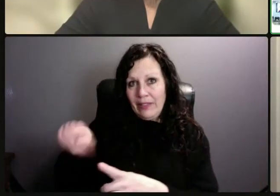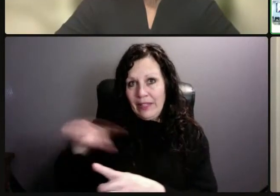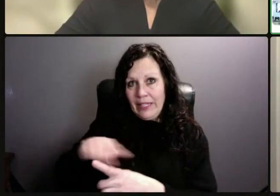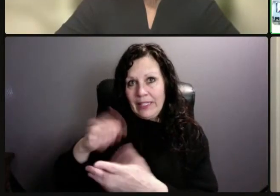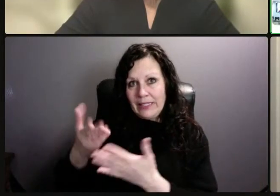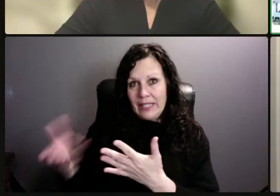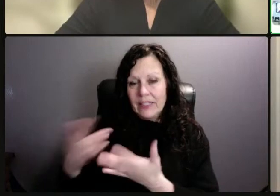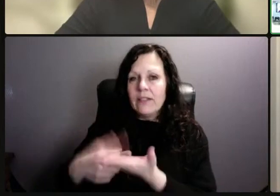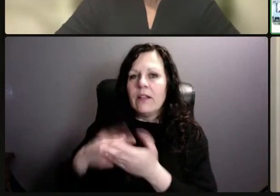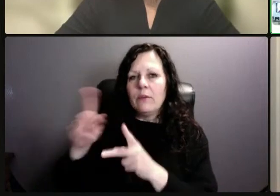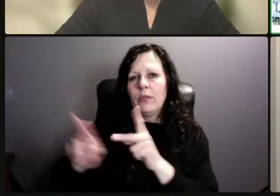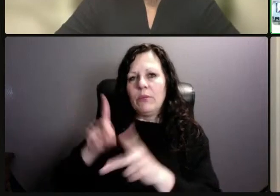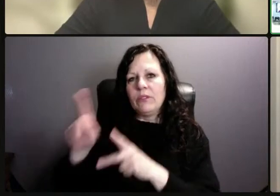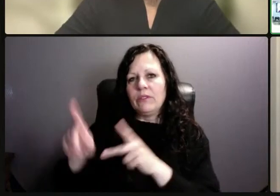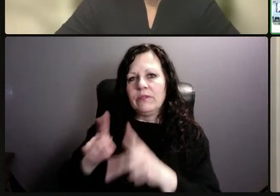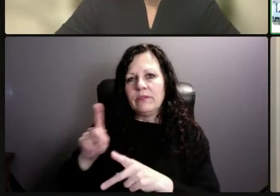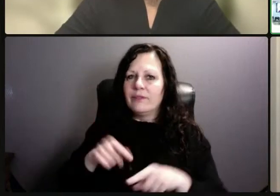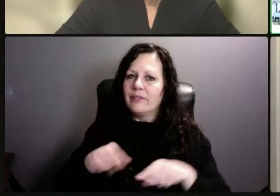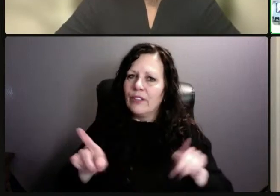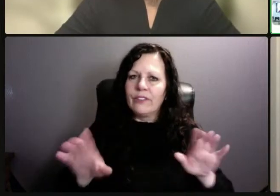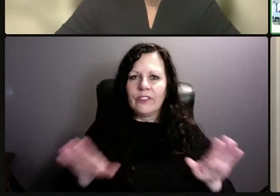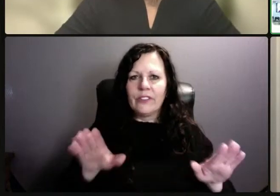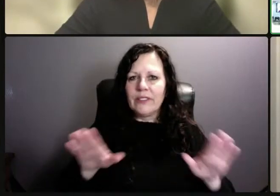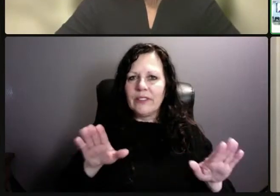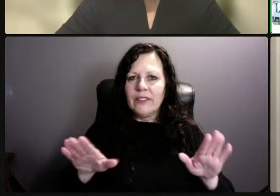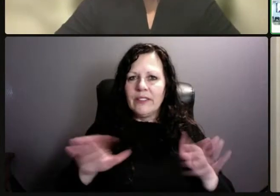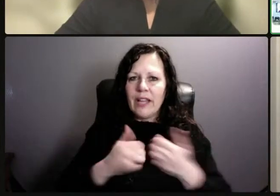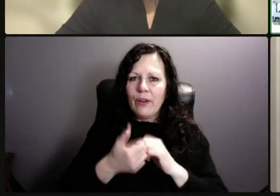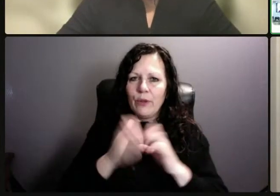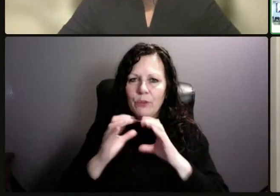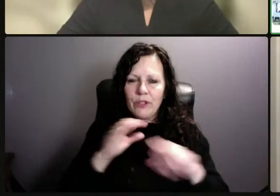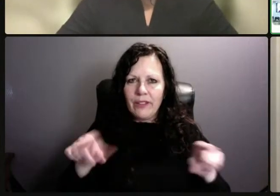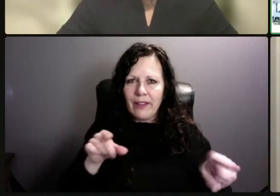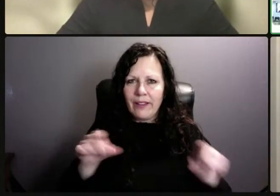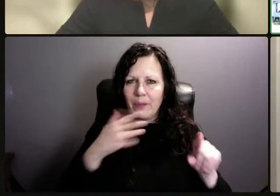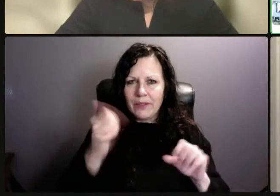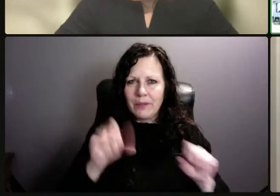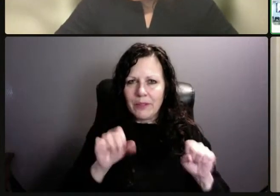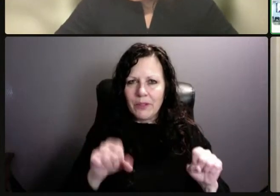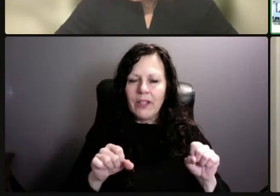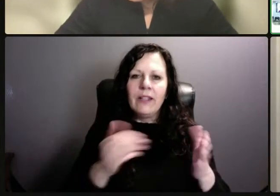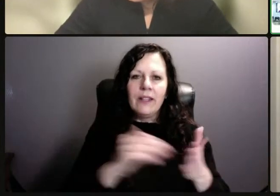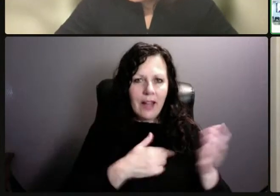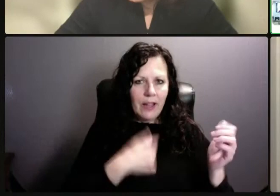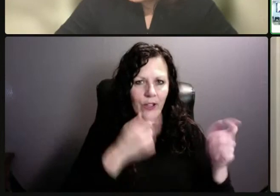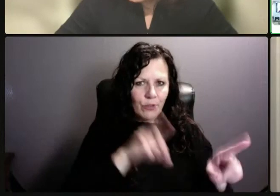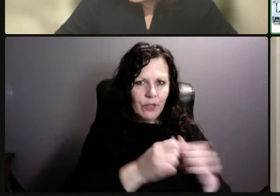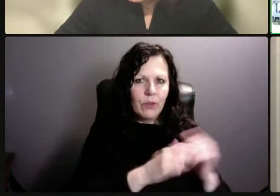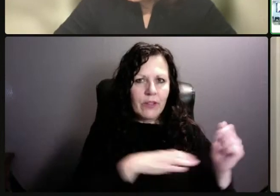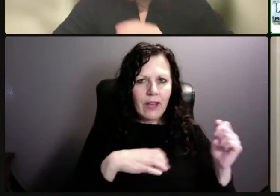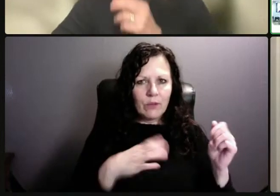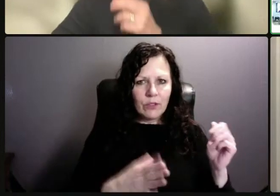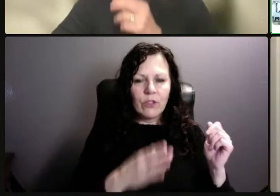DIFFERENT. WE TALK ABOUT BONDS. WE'RE TALKING ABOUT THINGS WE'RE TALKING ABOUT THESE ARE ABOUT PEOPLE AND SERVICES.